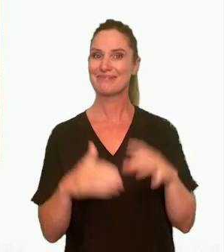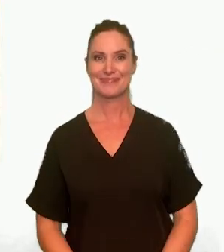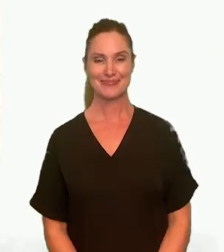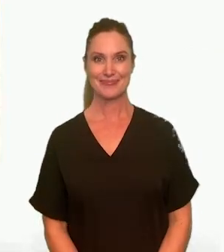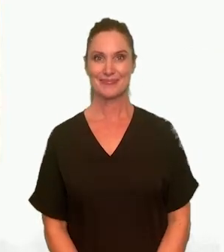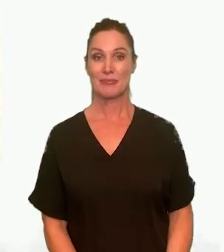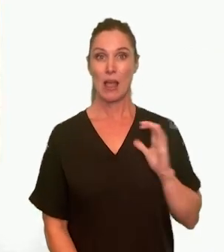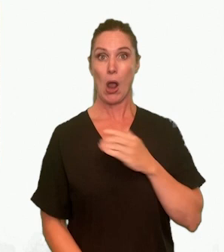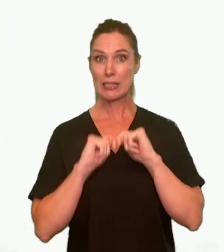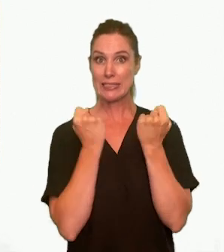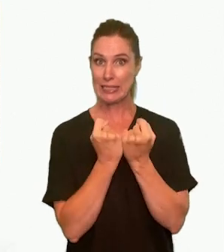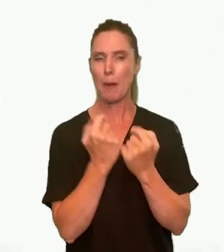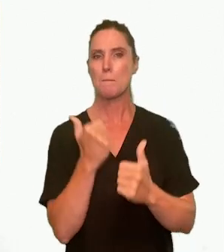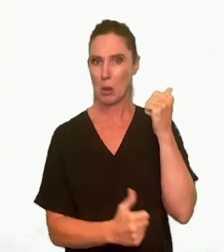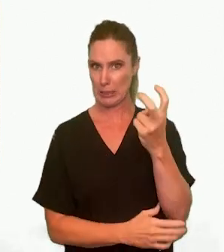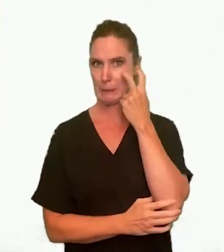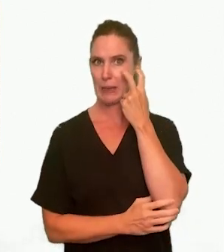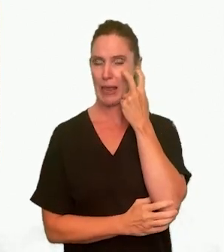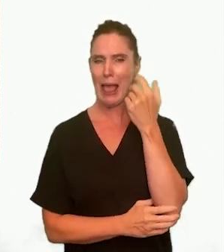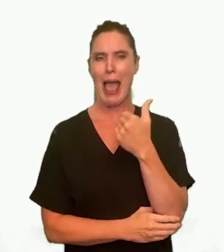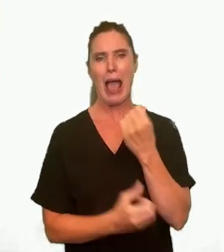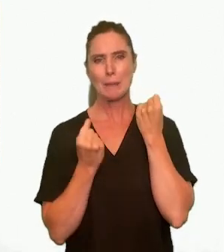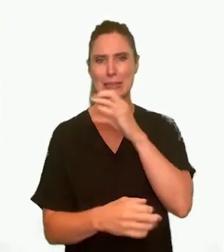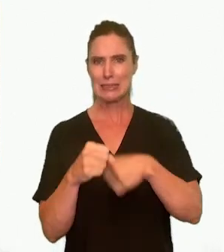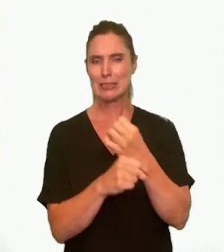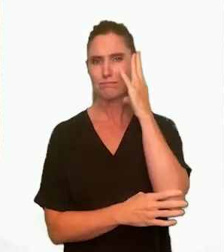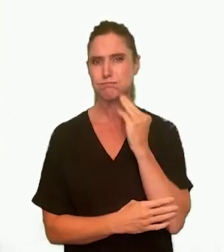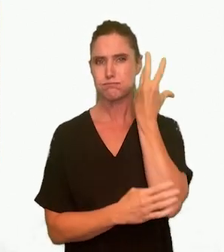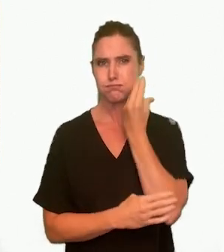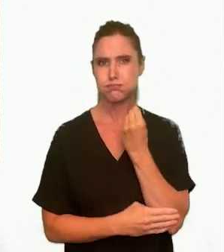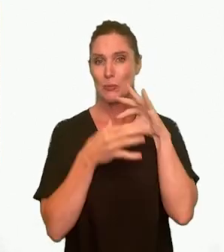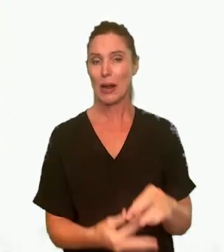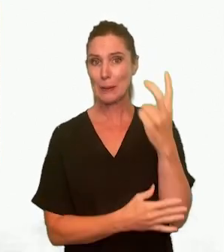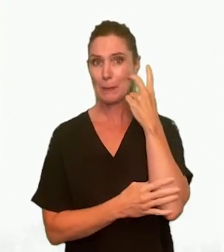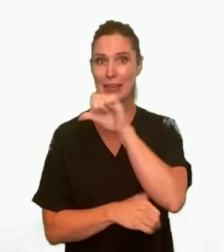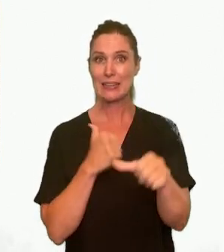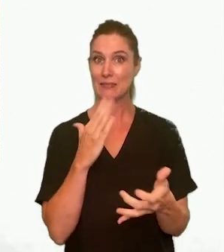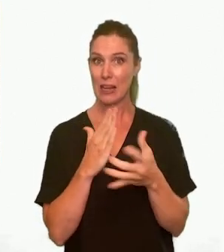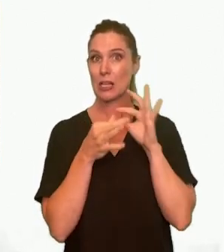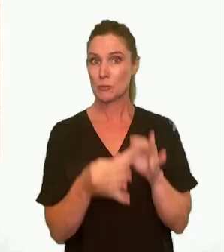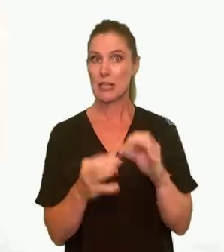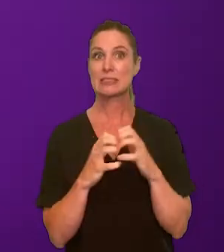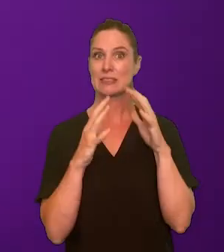Our team is mostly blind and has decades of experience in the blindness and assistive technology-related startup space.